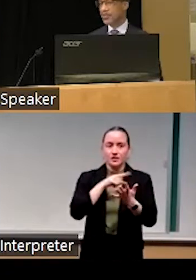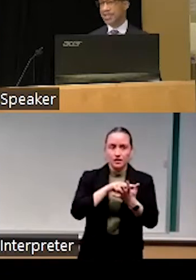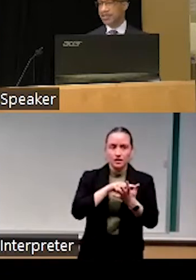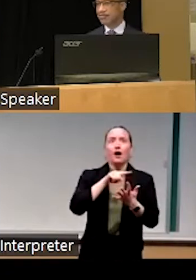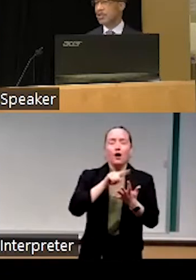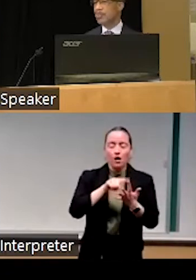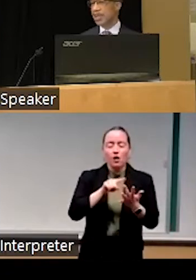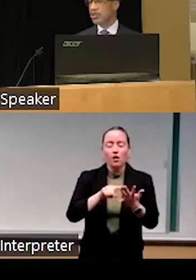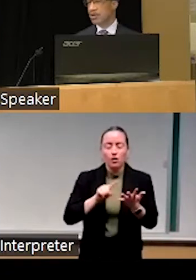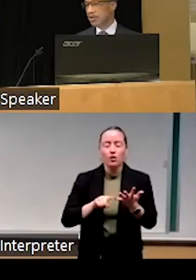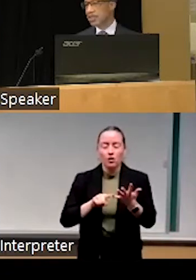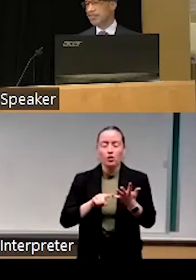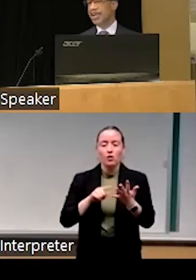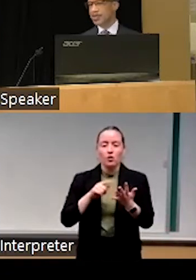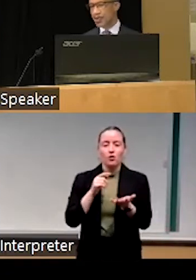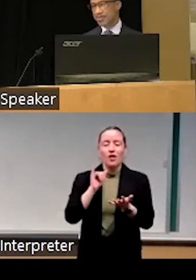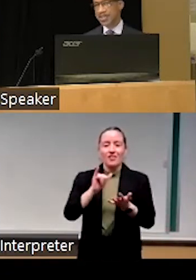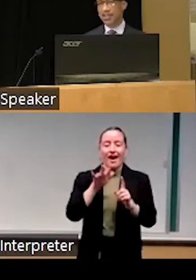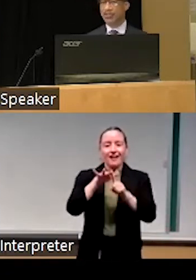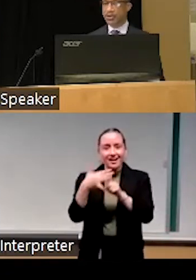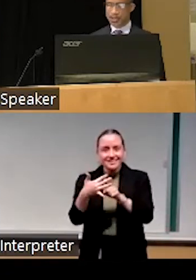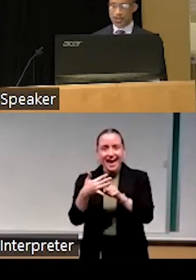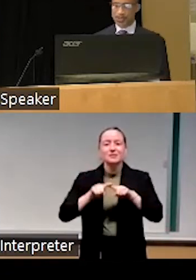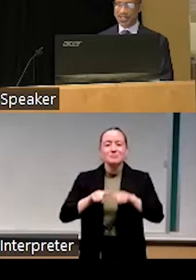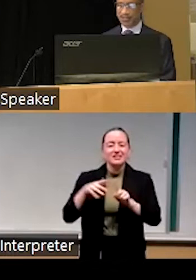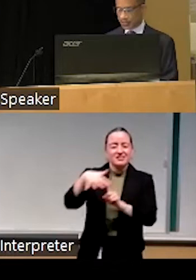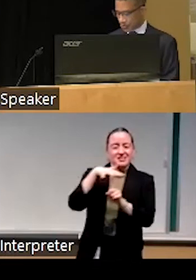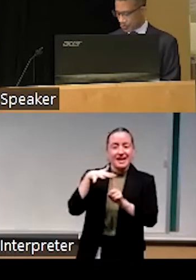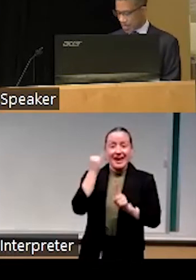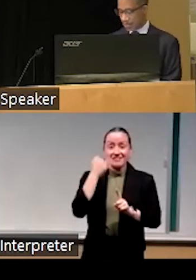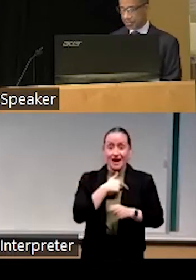I perceive may occur if I express myself or don't express myself in certain ways